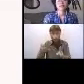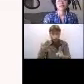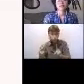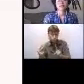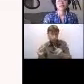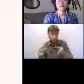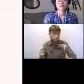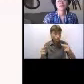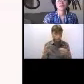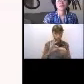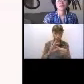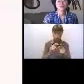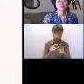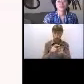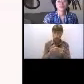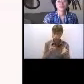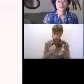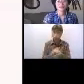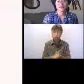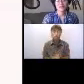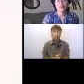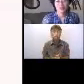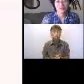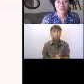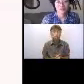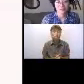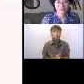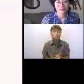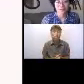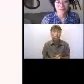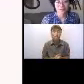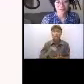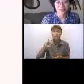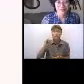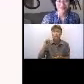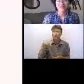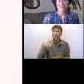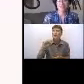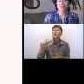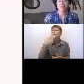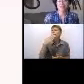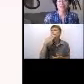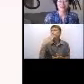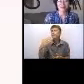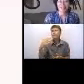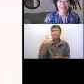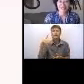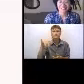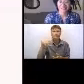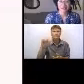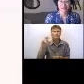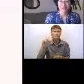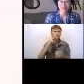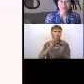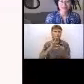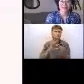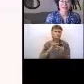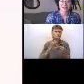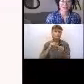That's a great definition. Thank you, Cesar. Being imbued by characteristics, based on